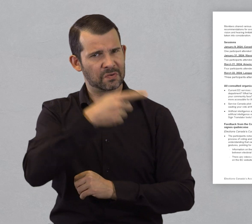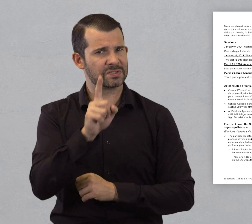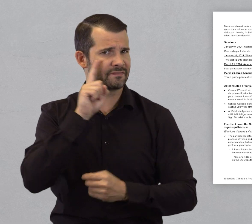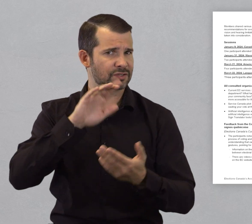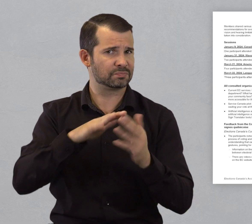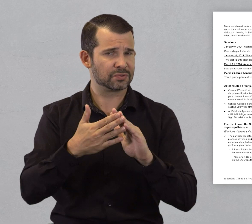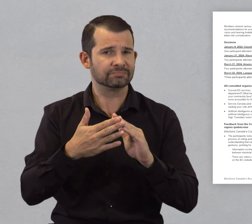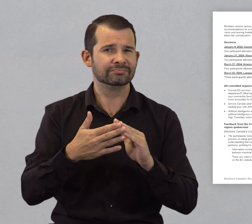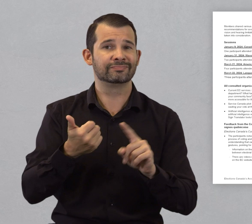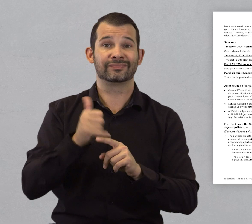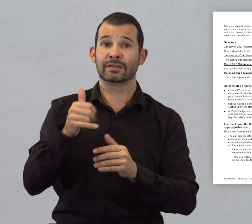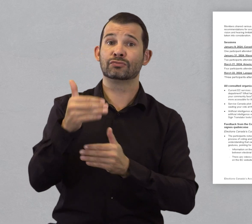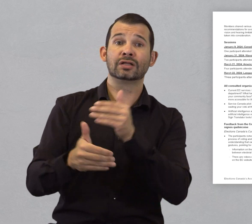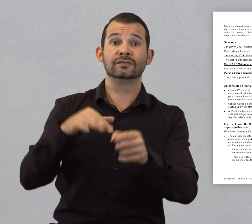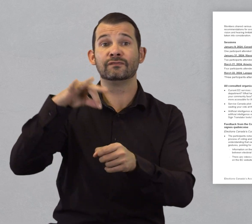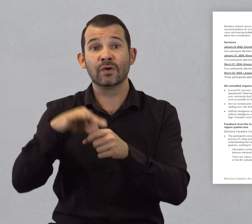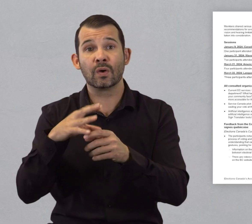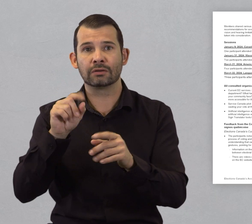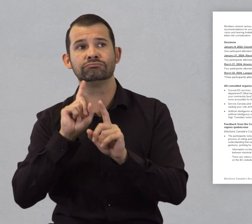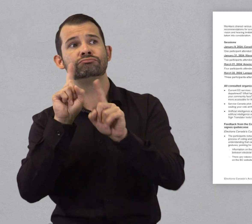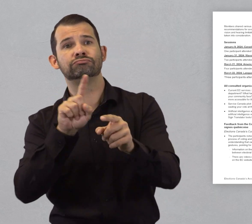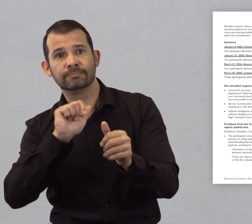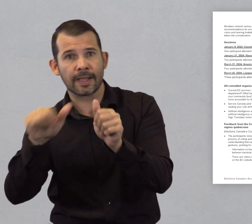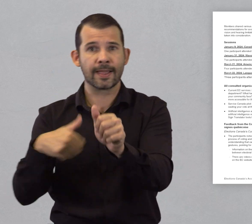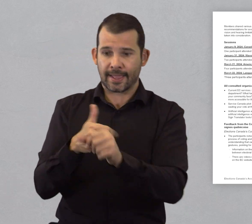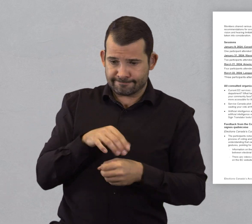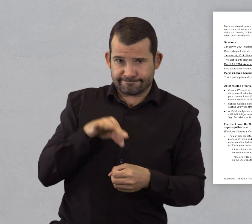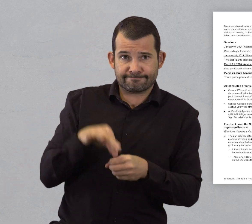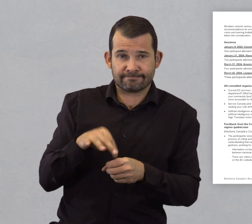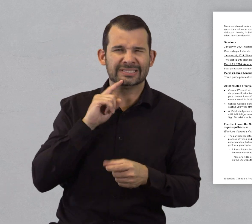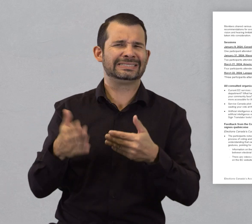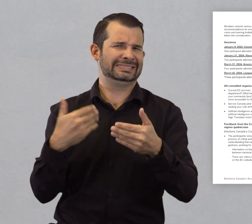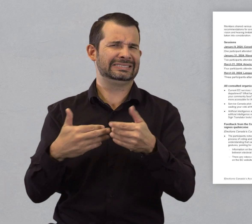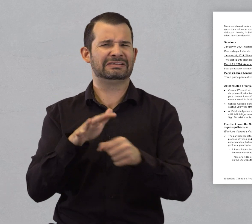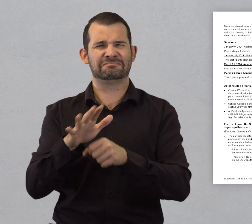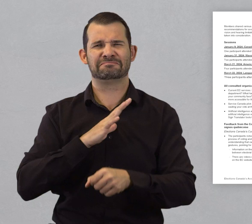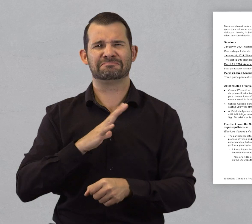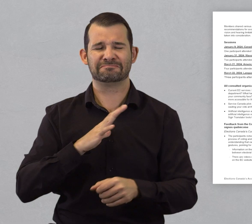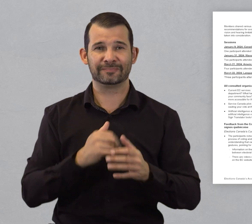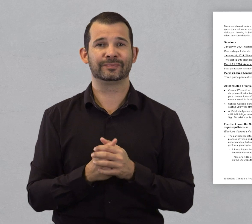that the process of voting and going behind the voting screen is easy enough! There is a common